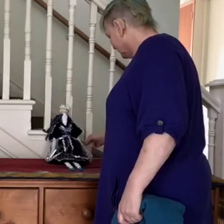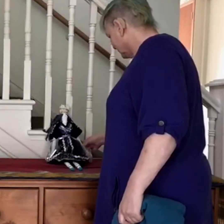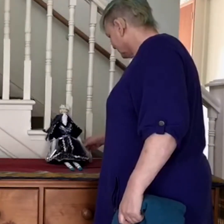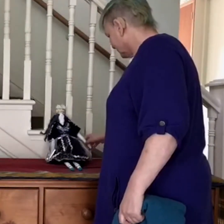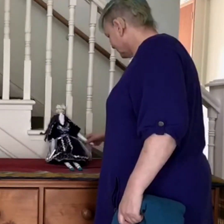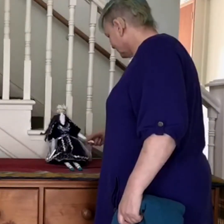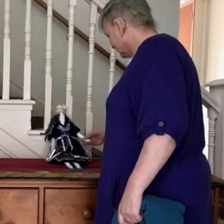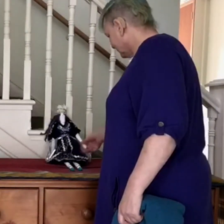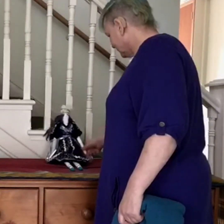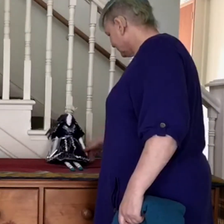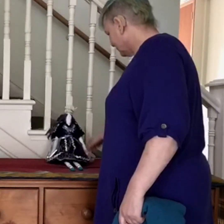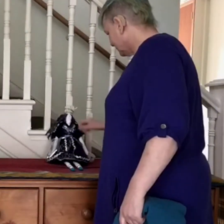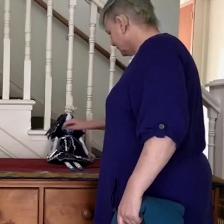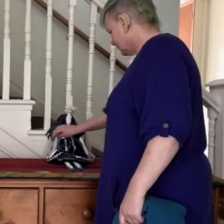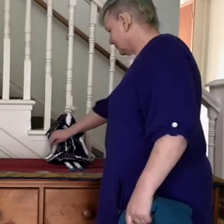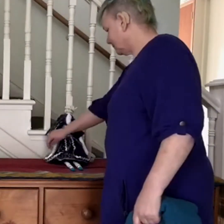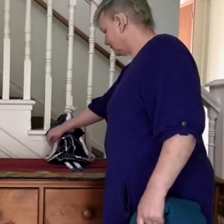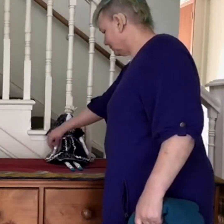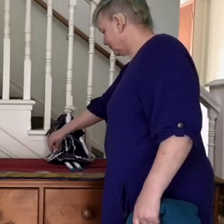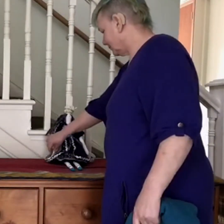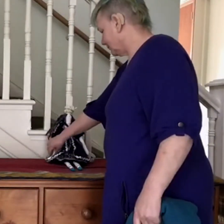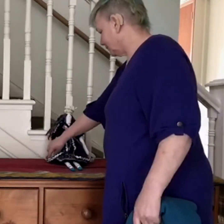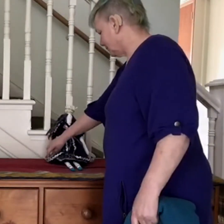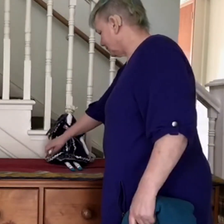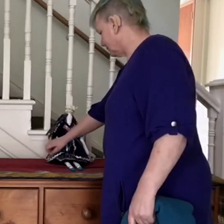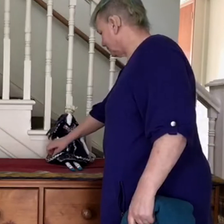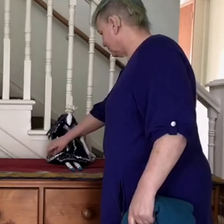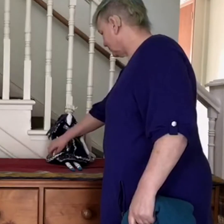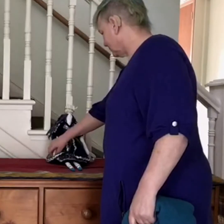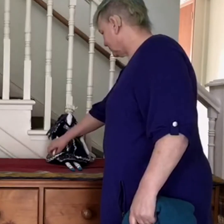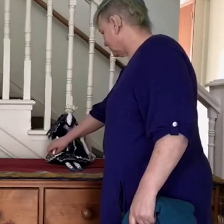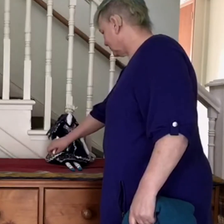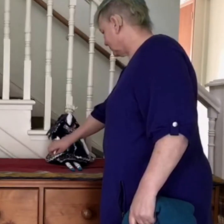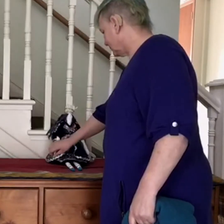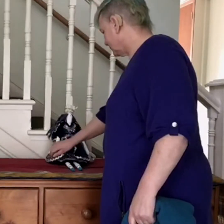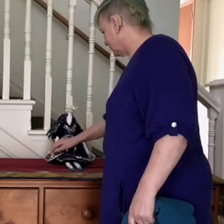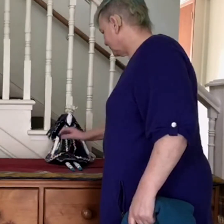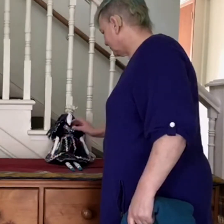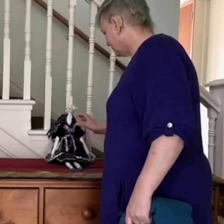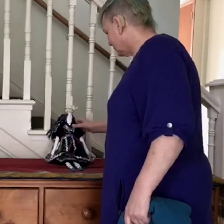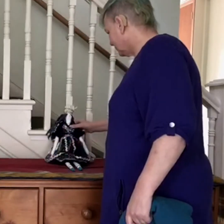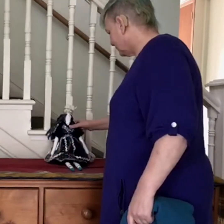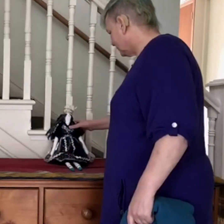Come, gentle night, Come, loving black-browed night,